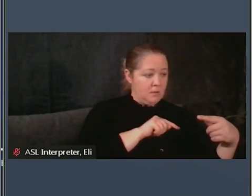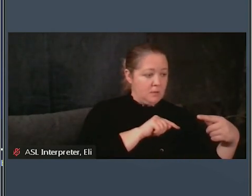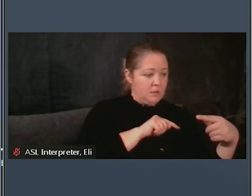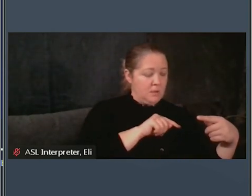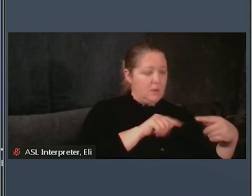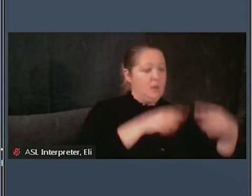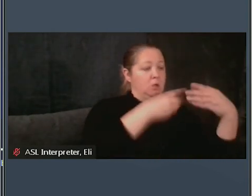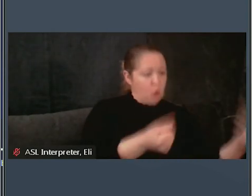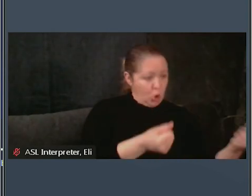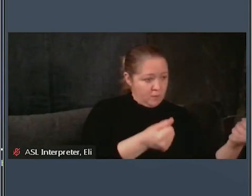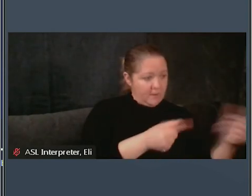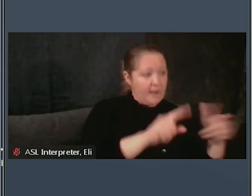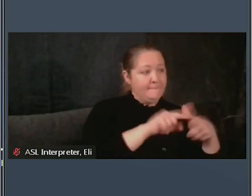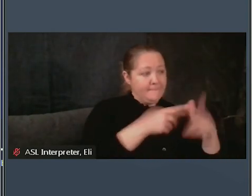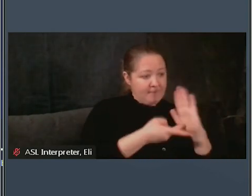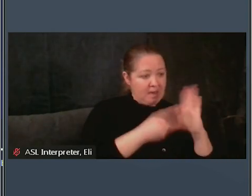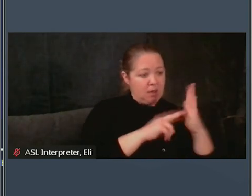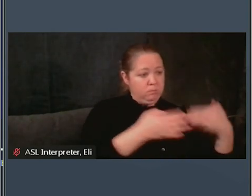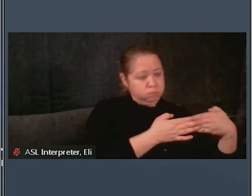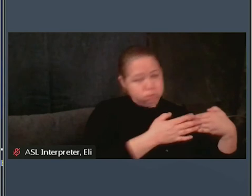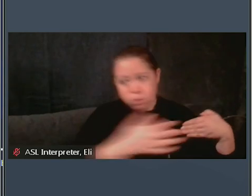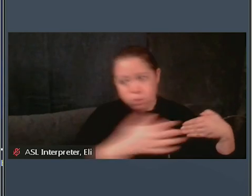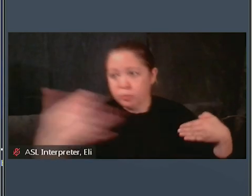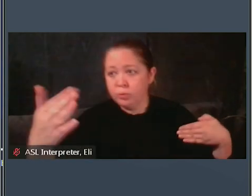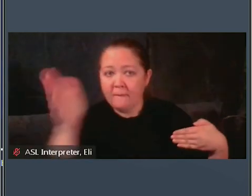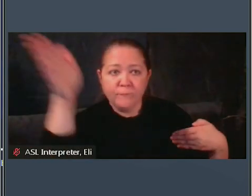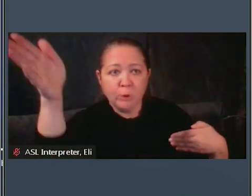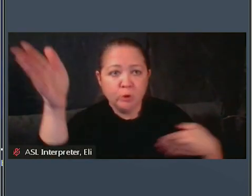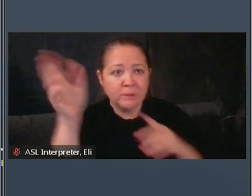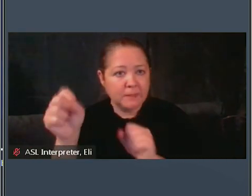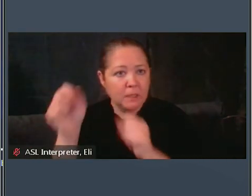And I wanted to go on the record as a representative of the